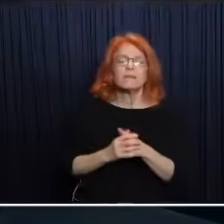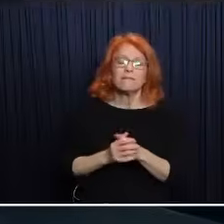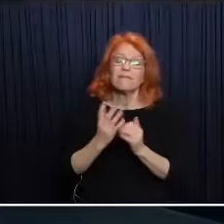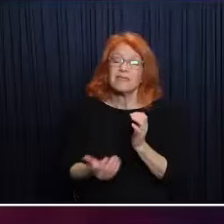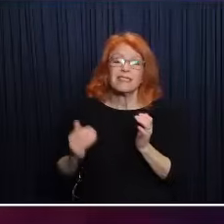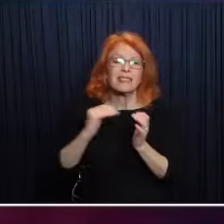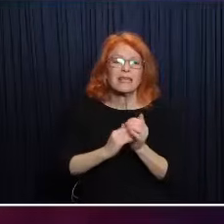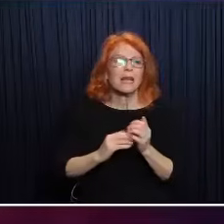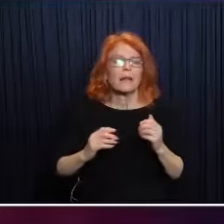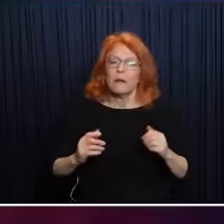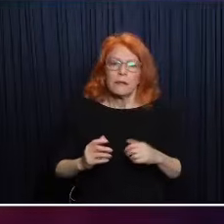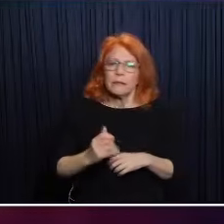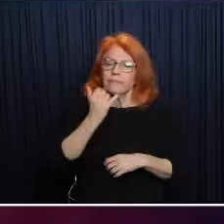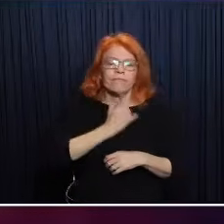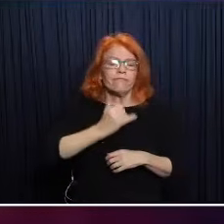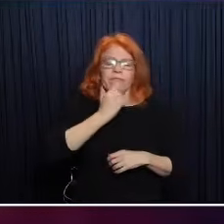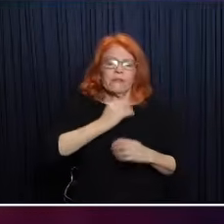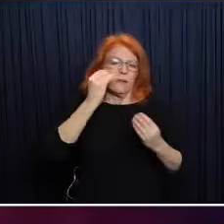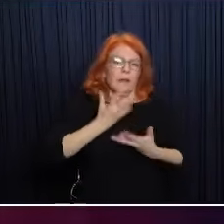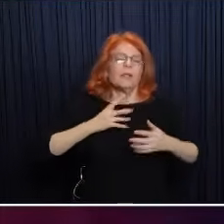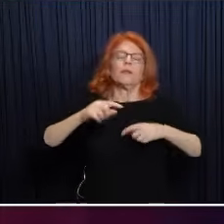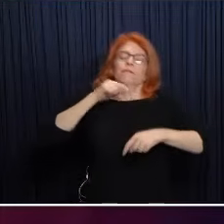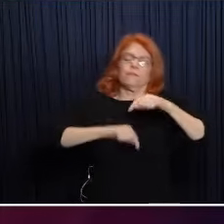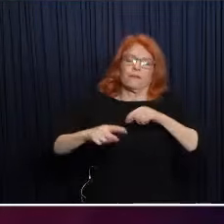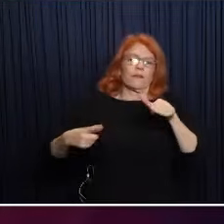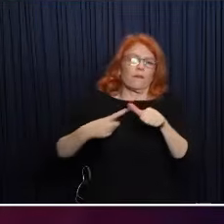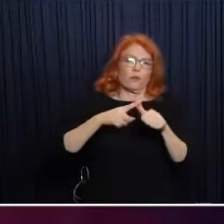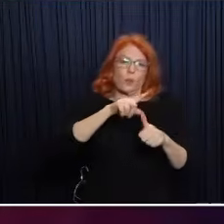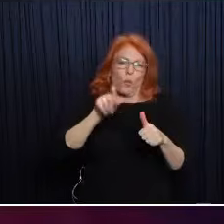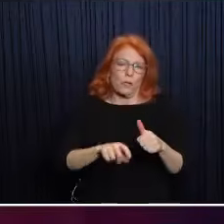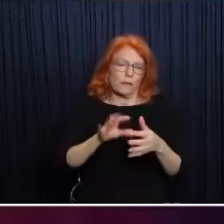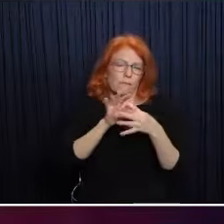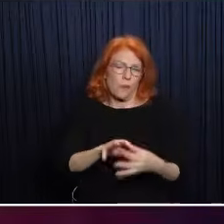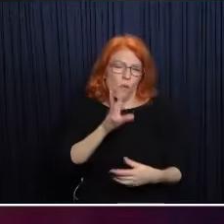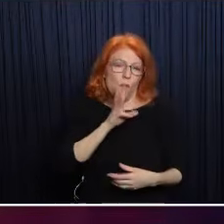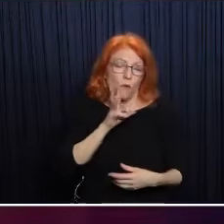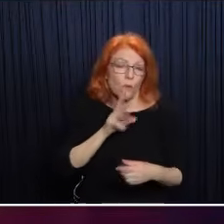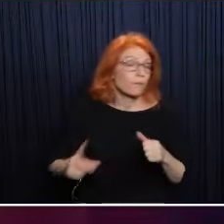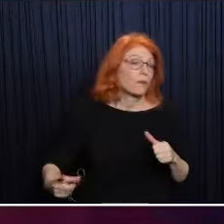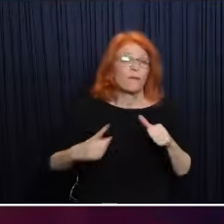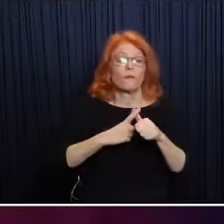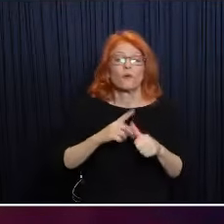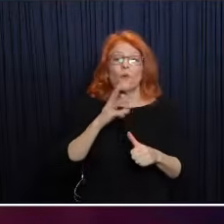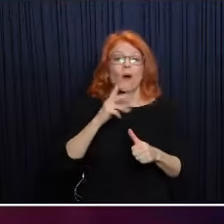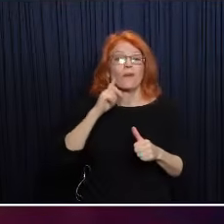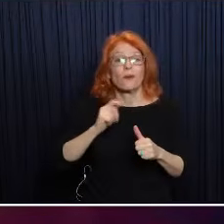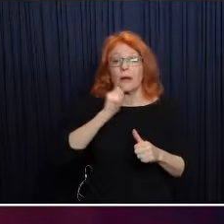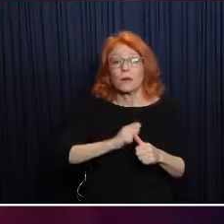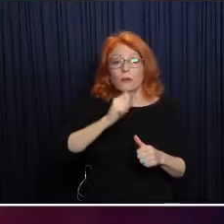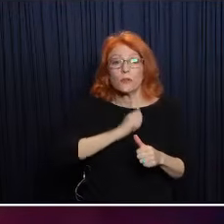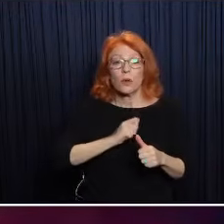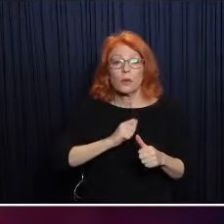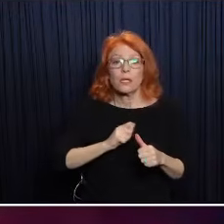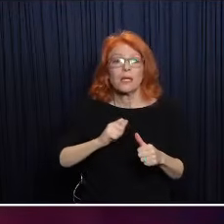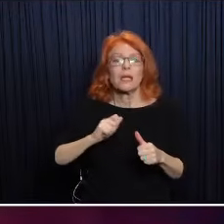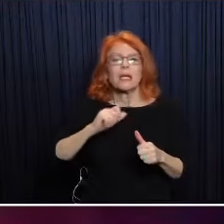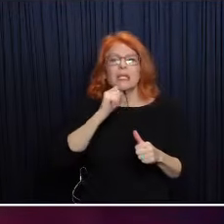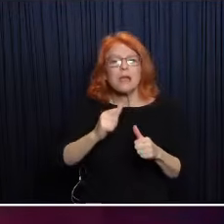HOW DO YOU BALANCE THAT WITH IMPACT ON NATURAL RESOURCES? AGAIN, THIS IS WHERE THERE IS